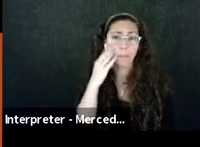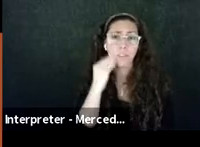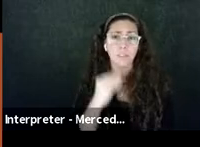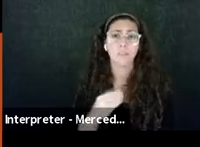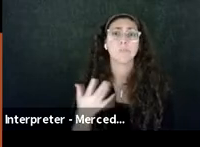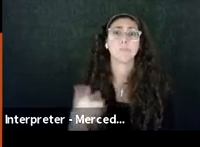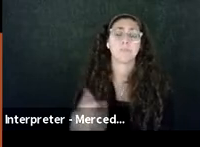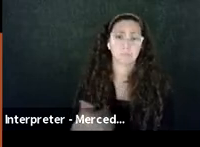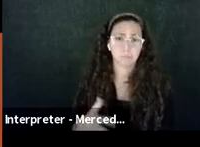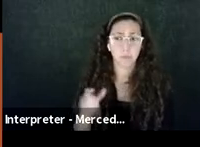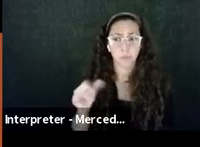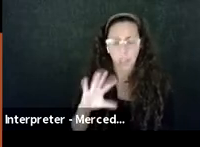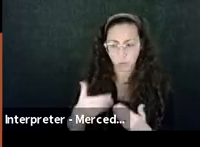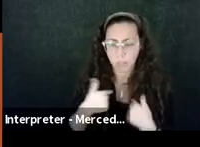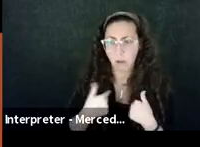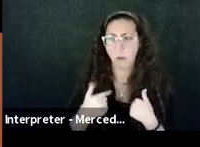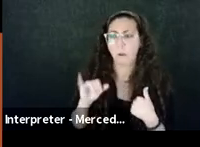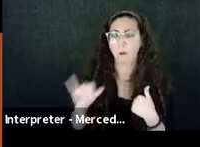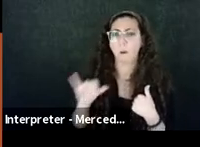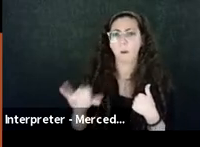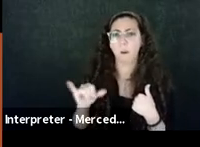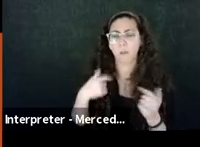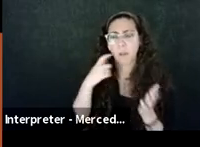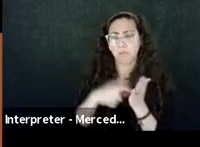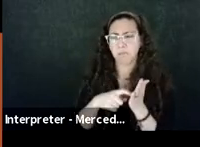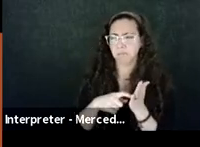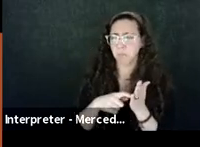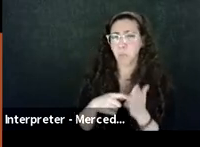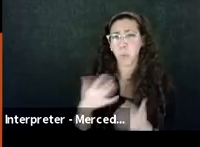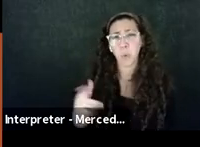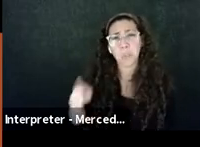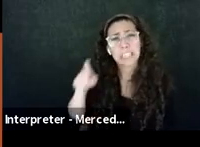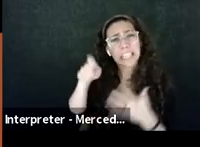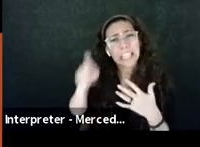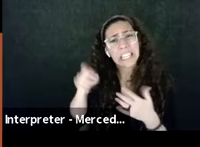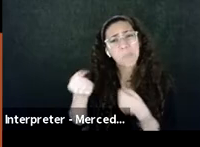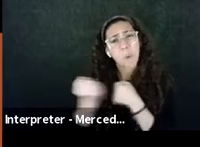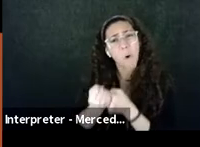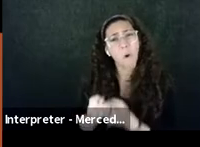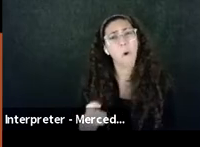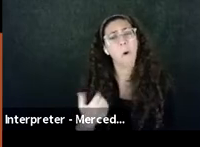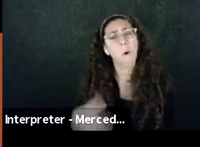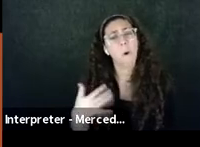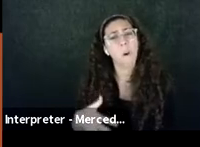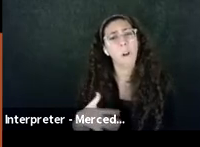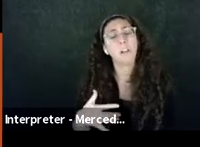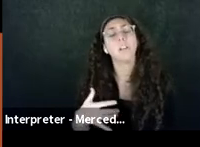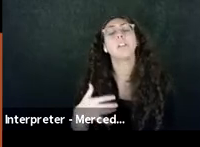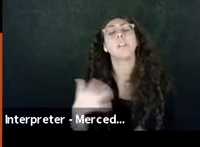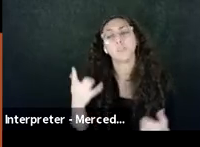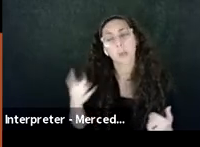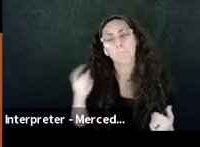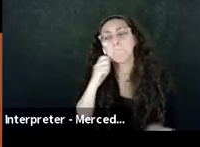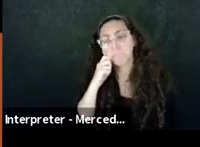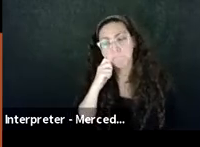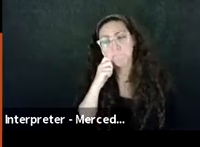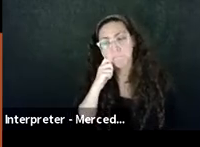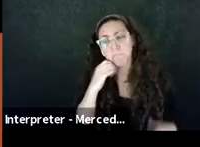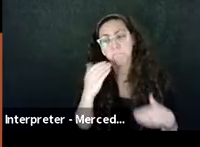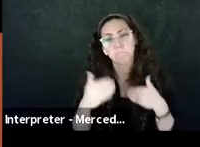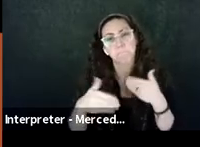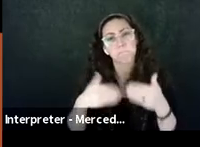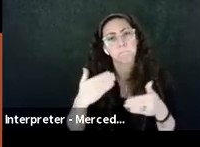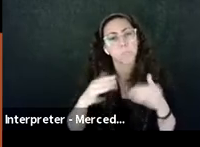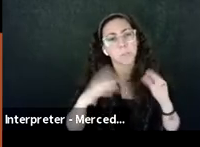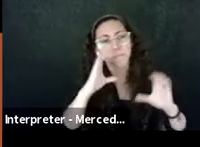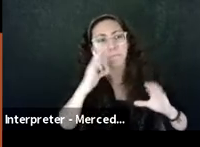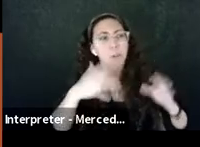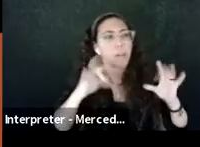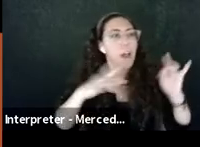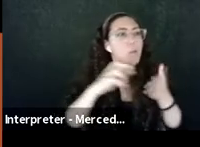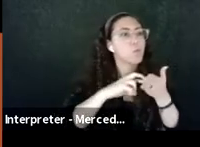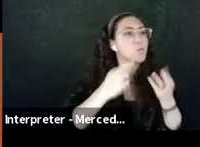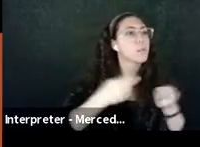Natalie Chavez: It was really early on that I recognized, there was a huge need for homeless support. And so that led me down the road of trying to understand what resources were available for our homeless students and I was